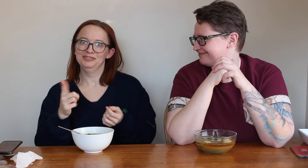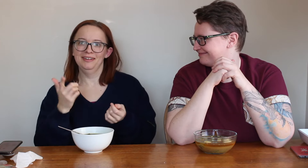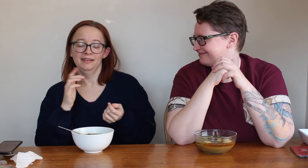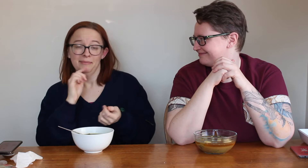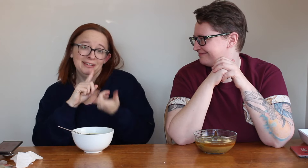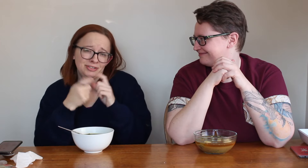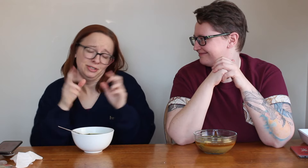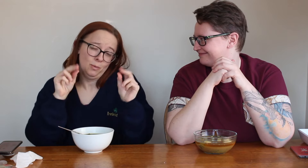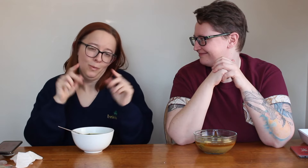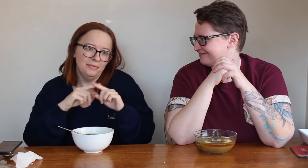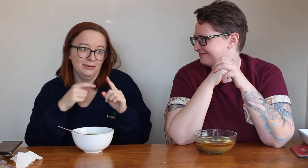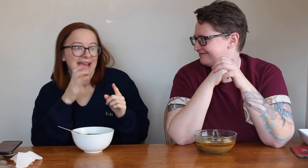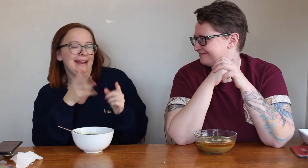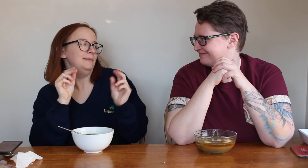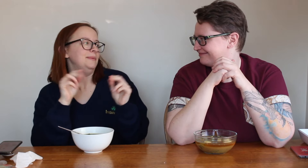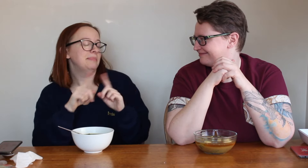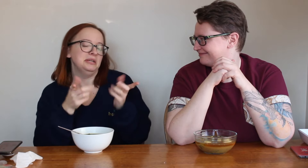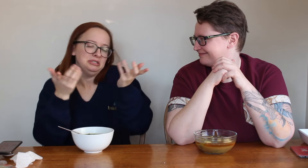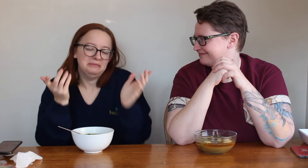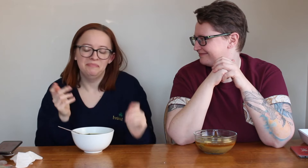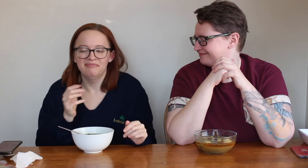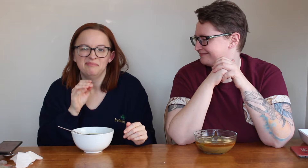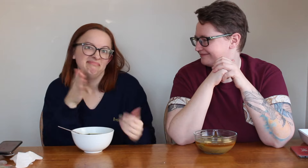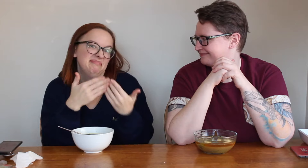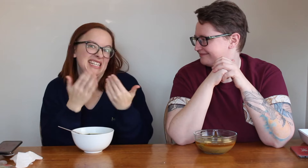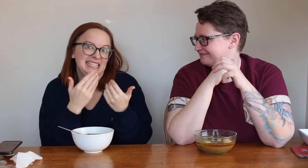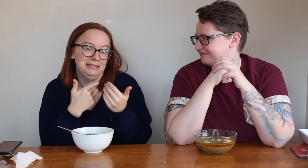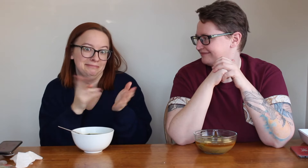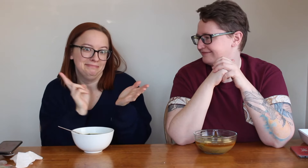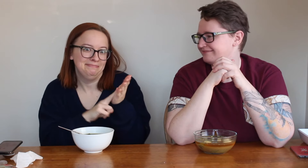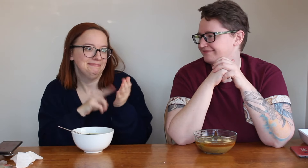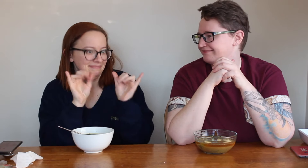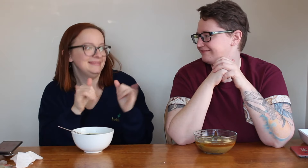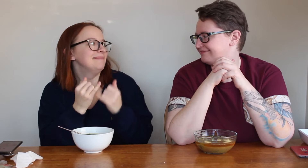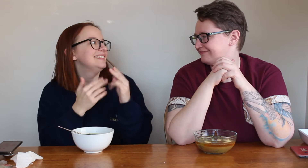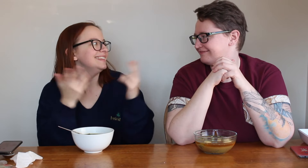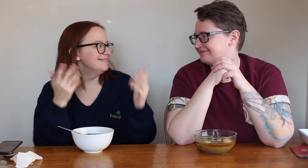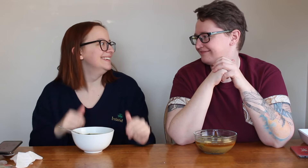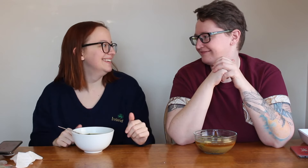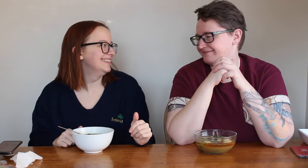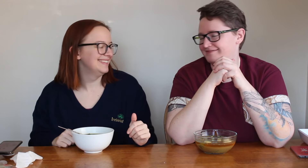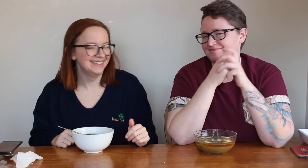I love my family they're great.But you know I don't really care I'm not attached to my last name I don't care at all, what my last name is at all